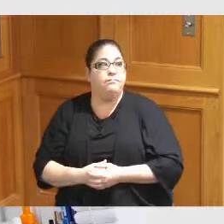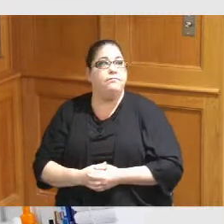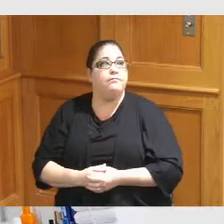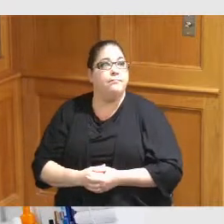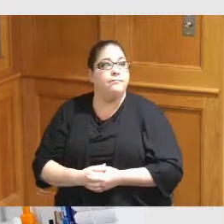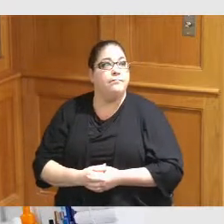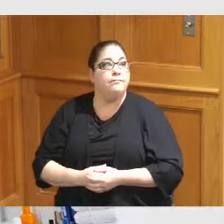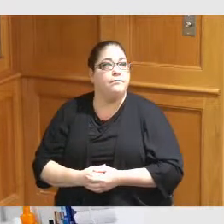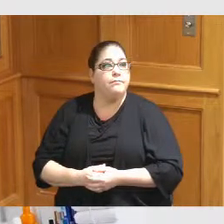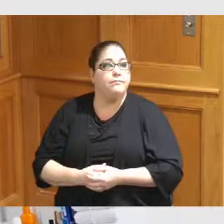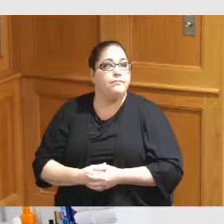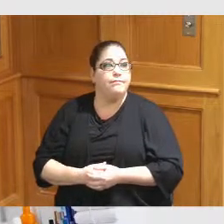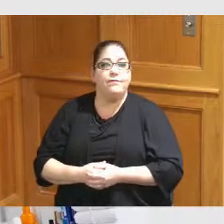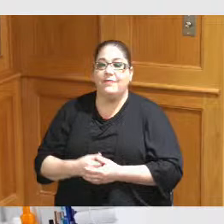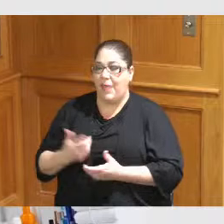and we'll entertain your questions